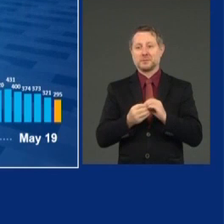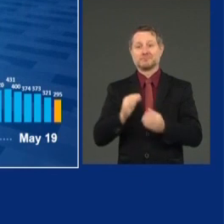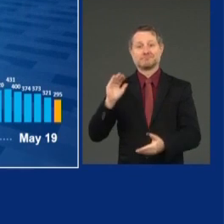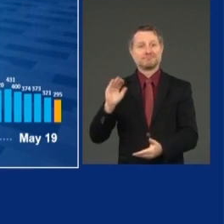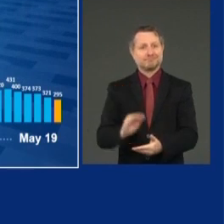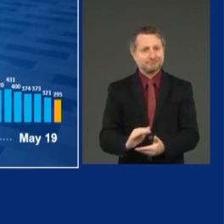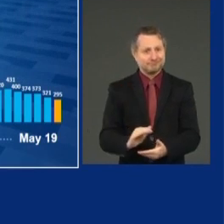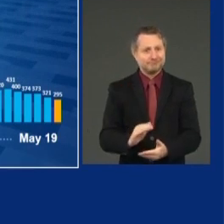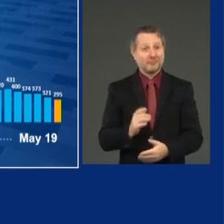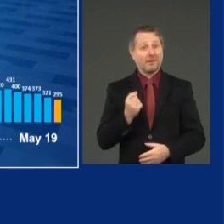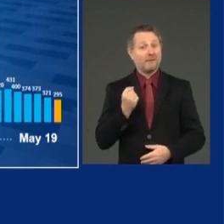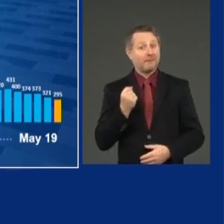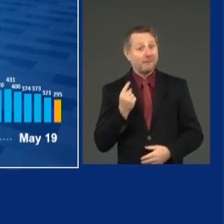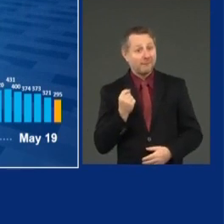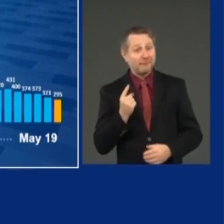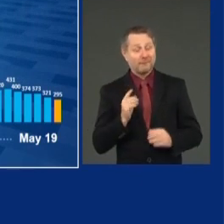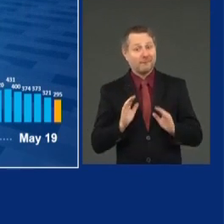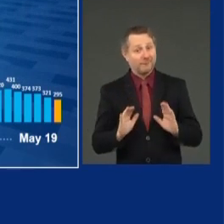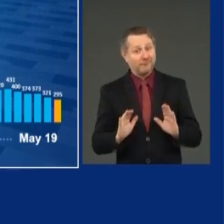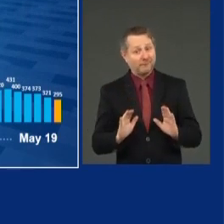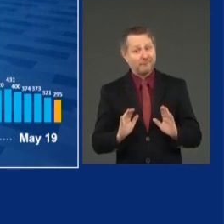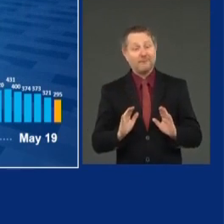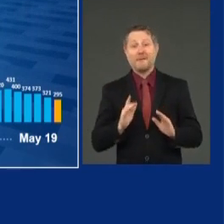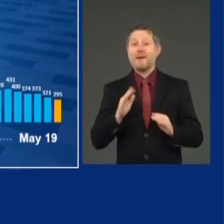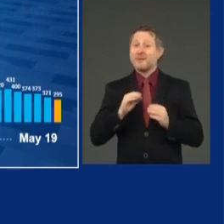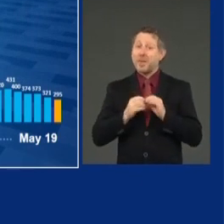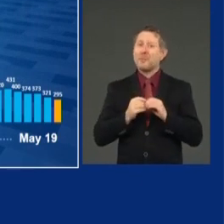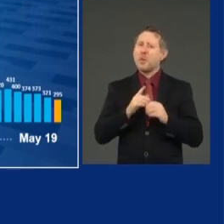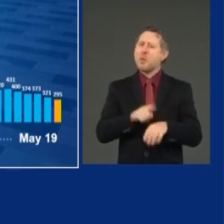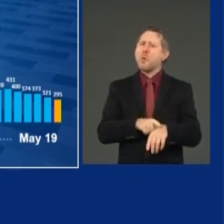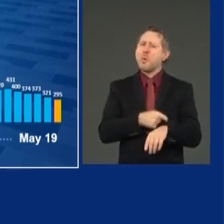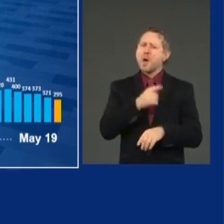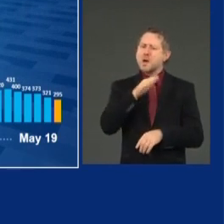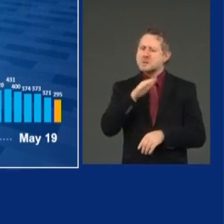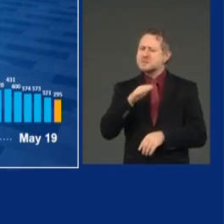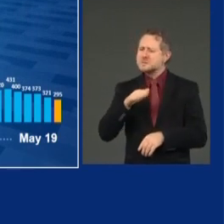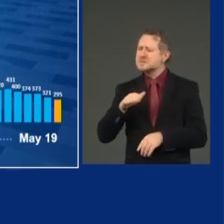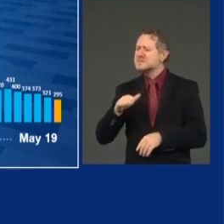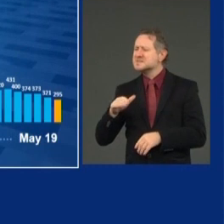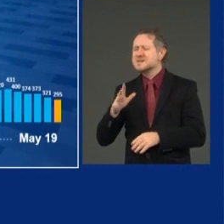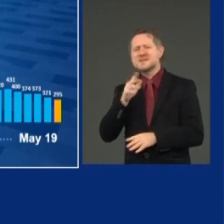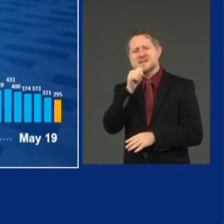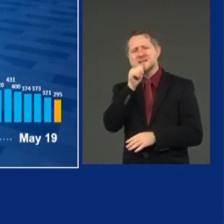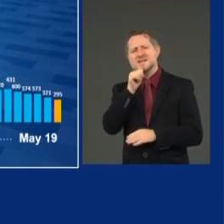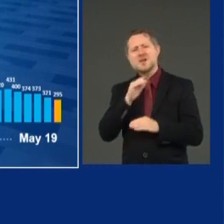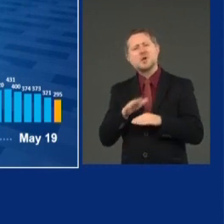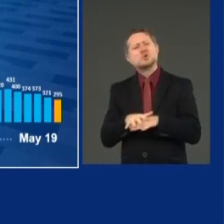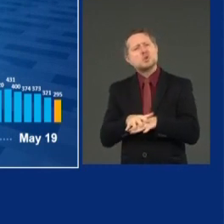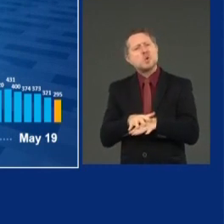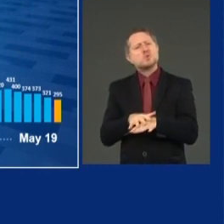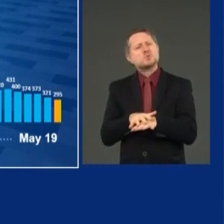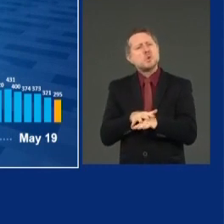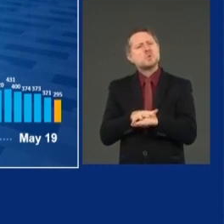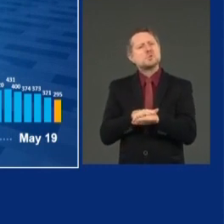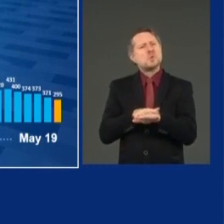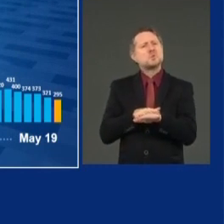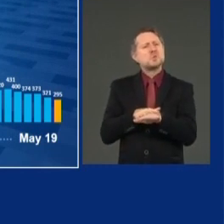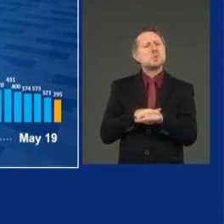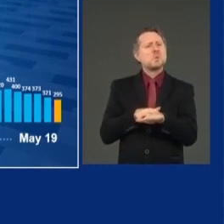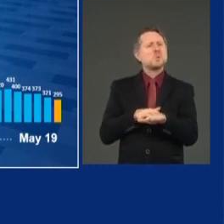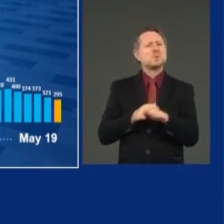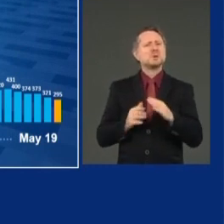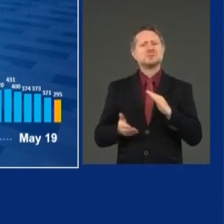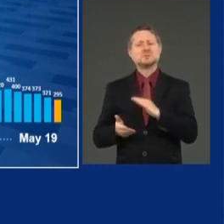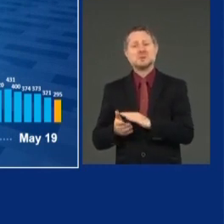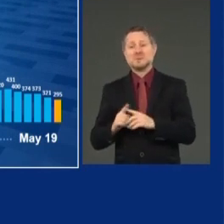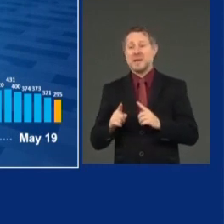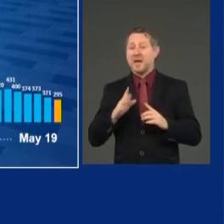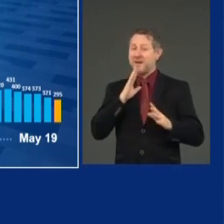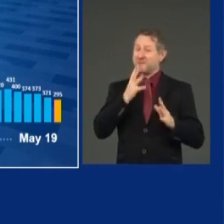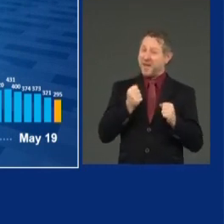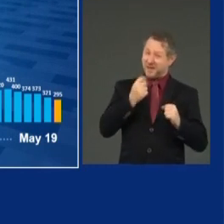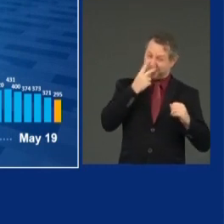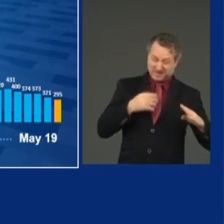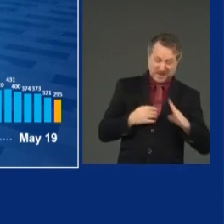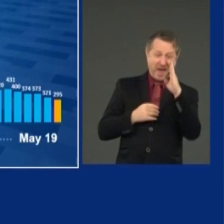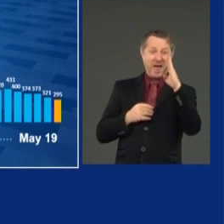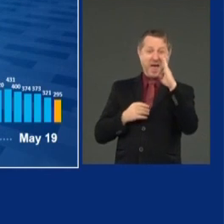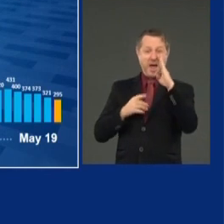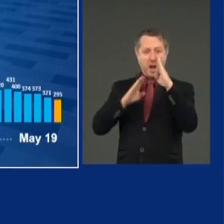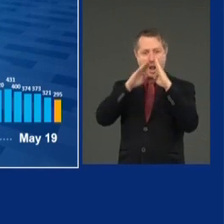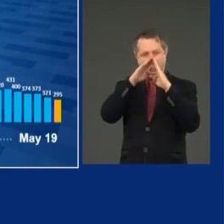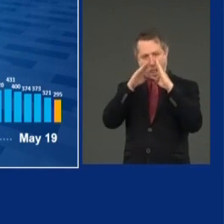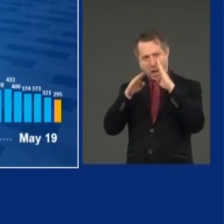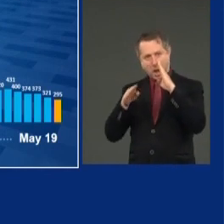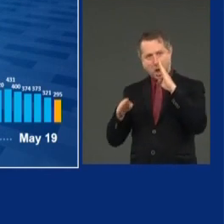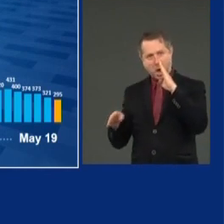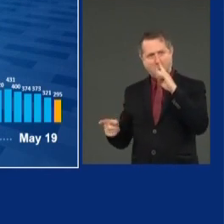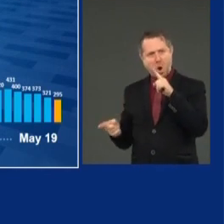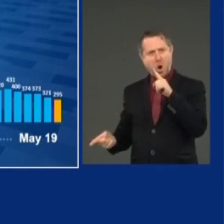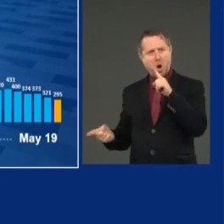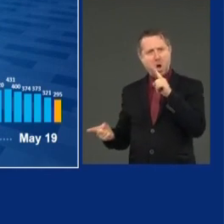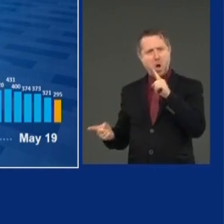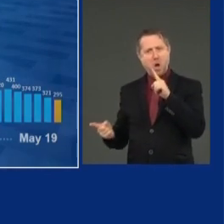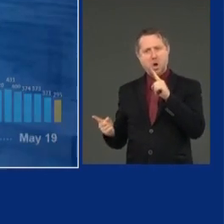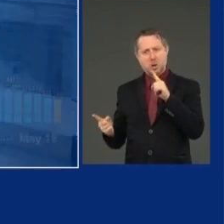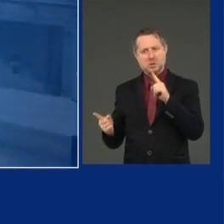NUMBER OF NEW CASES DOWN.